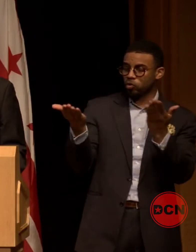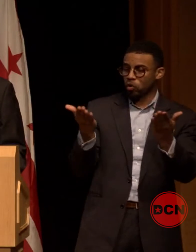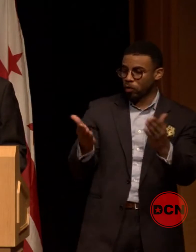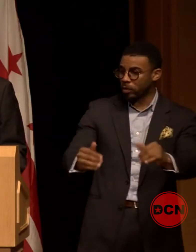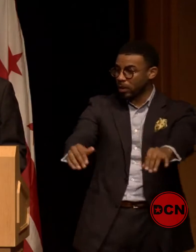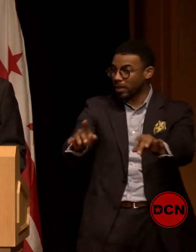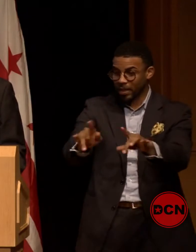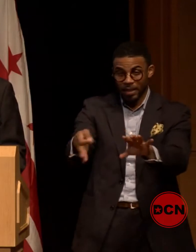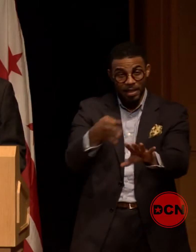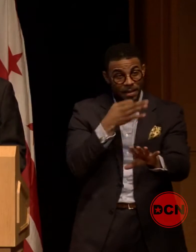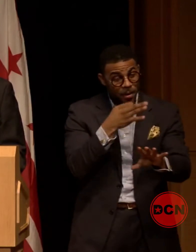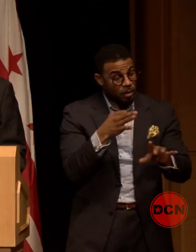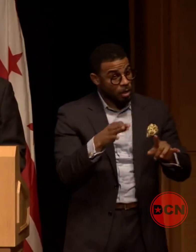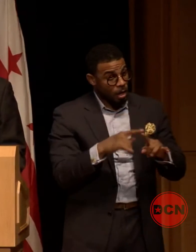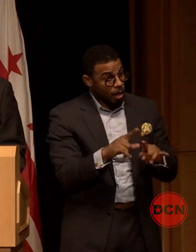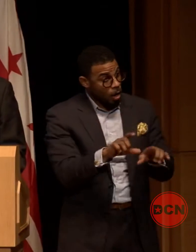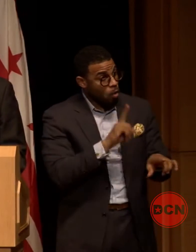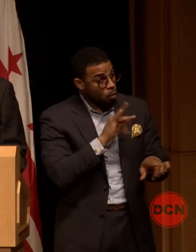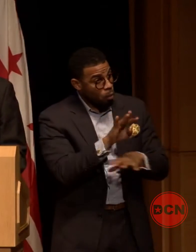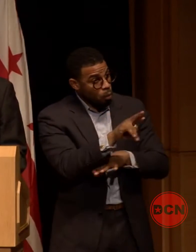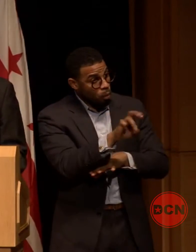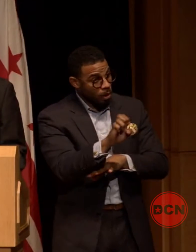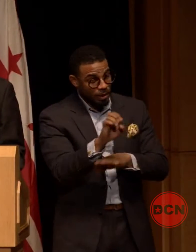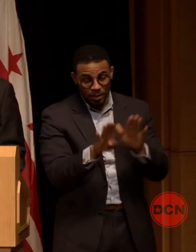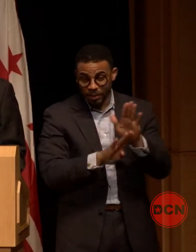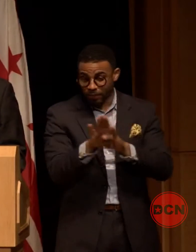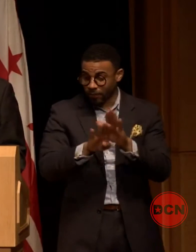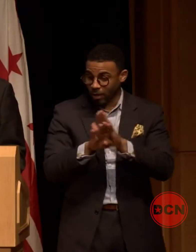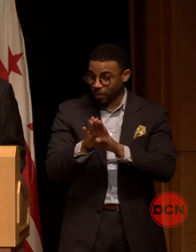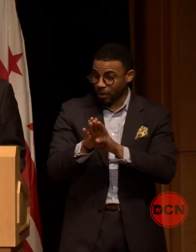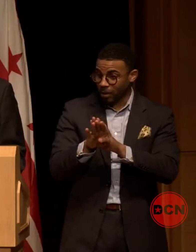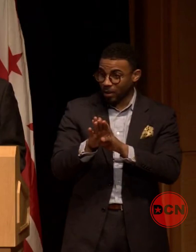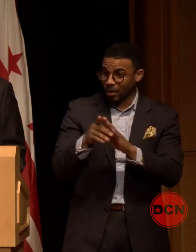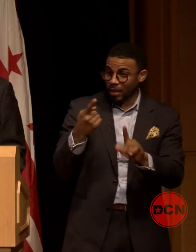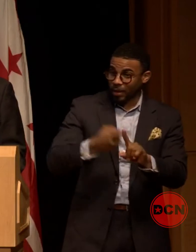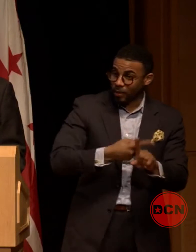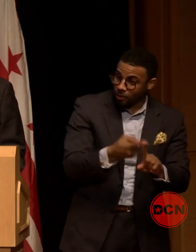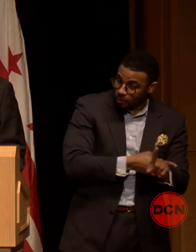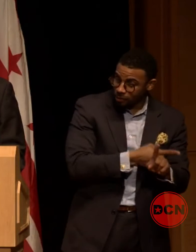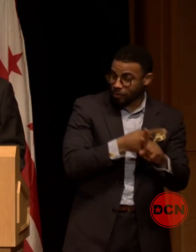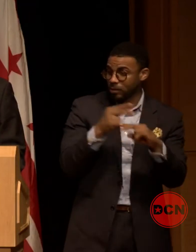AND EXPERTISE IN REAL ESTATE DEVELOPMENT, LEASING, BUILDING